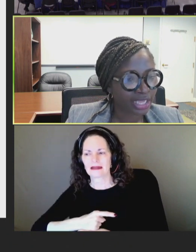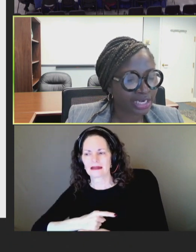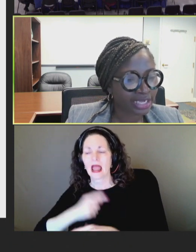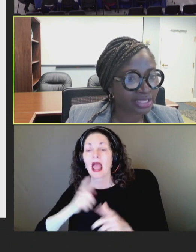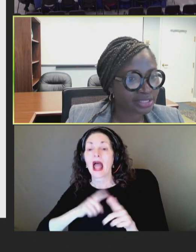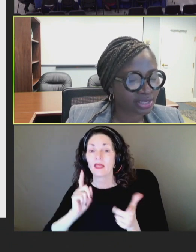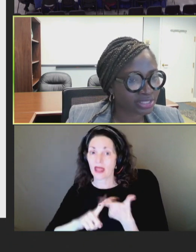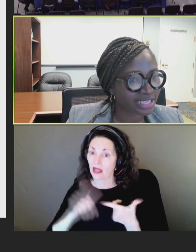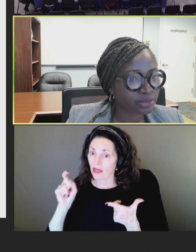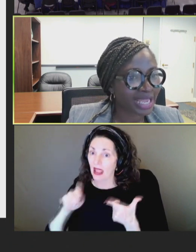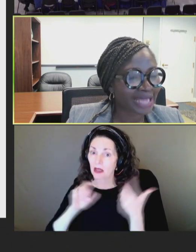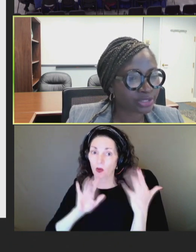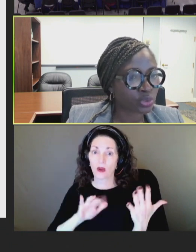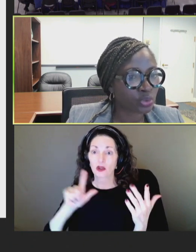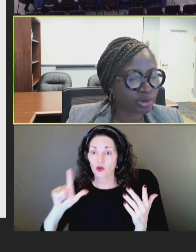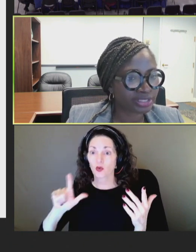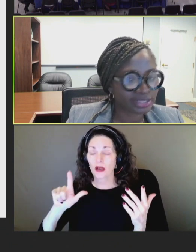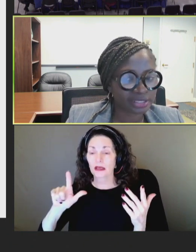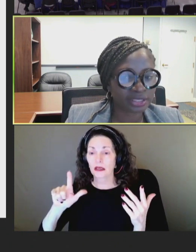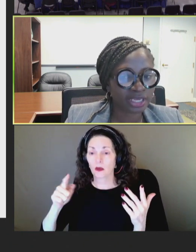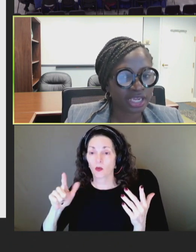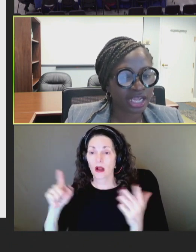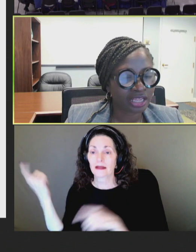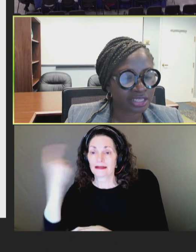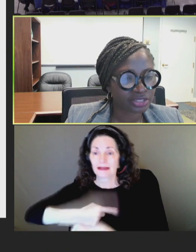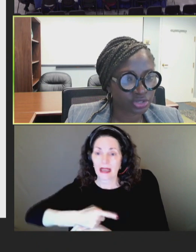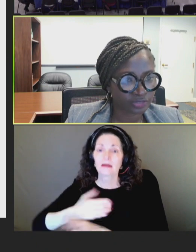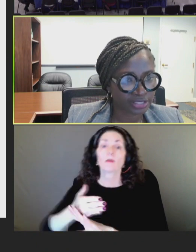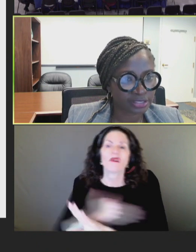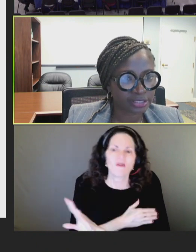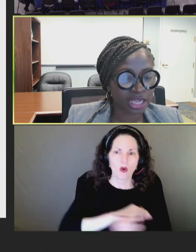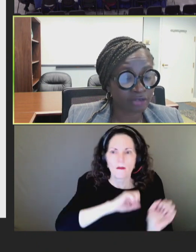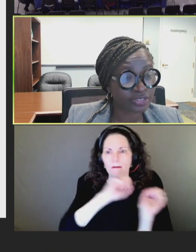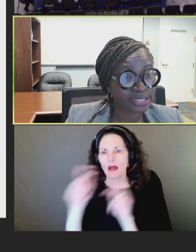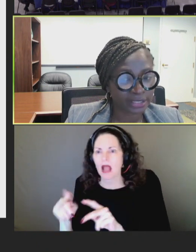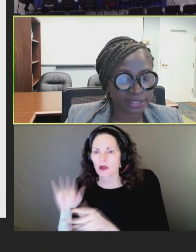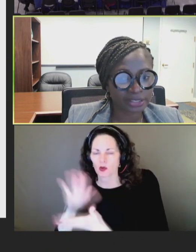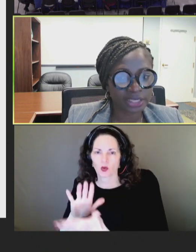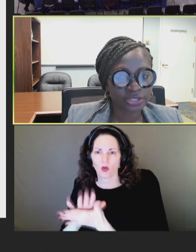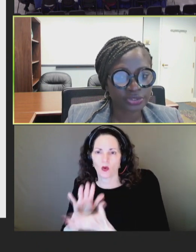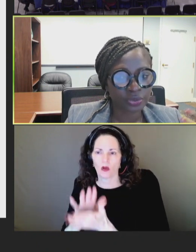Again, in this context, we had no quarantine services -- facilities. So,